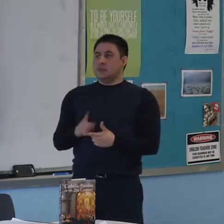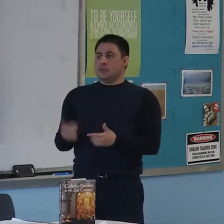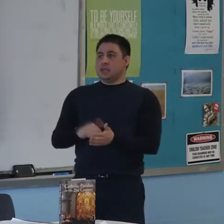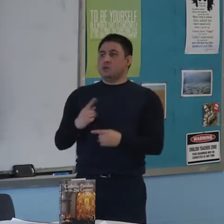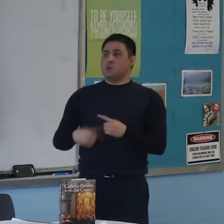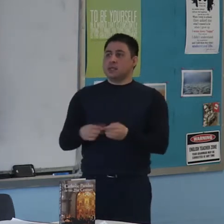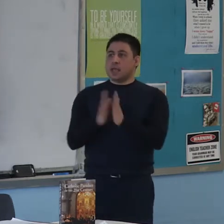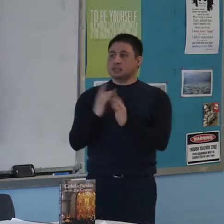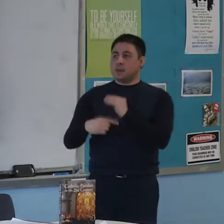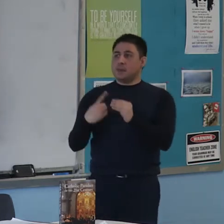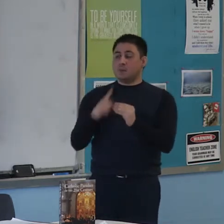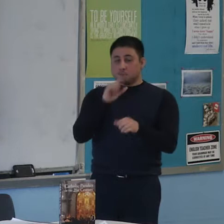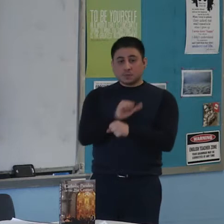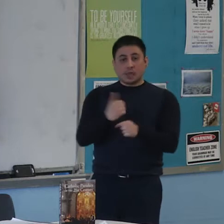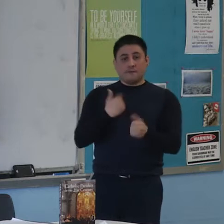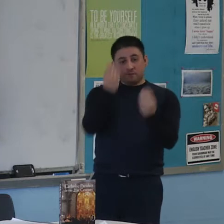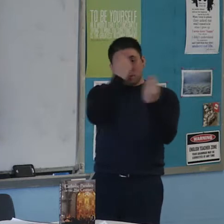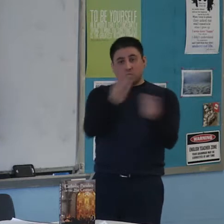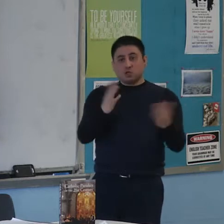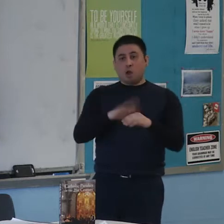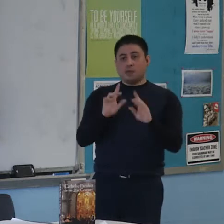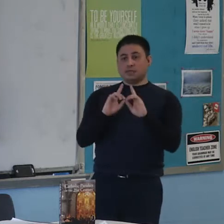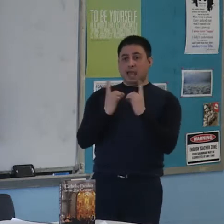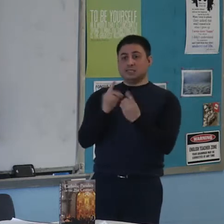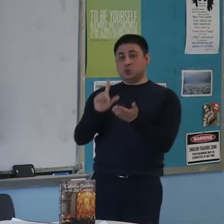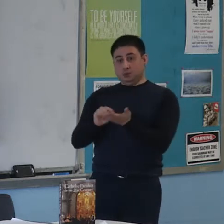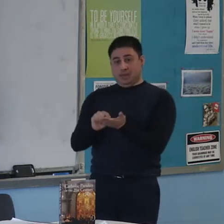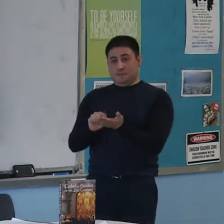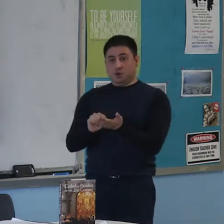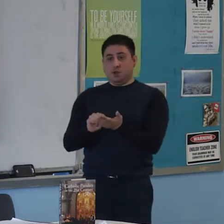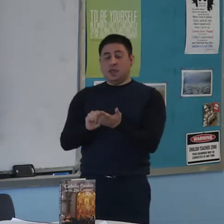about there is their information in the diocesan newspaper, is there content in